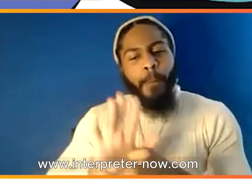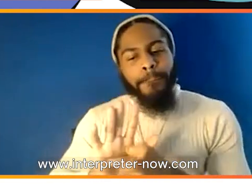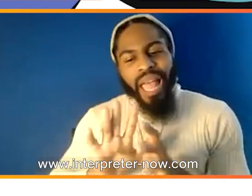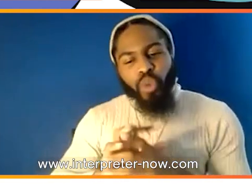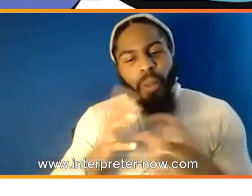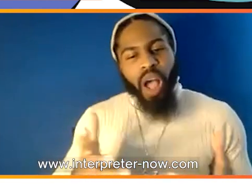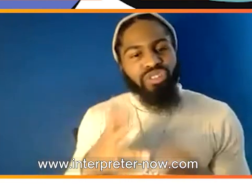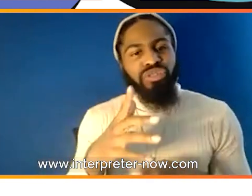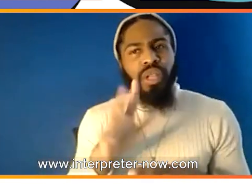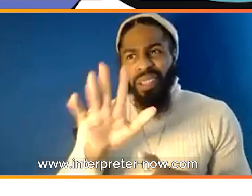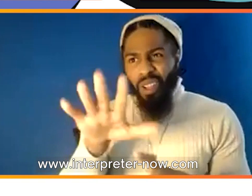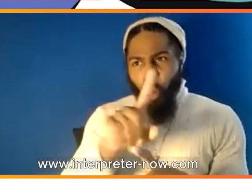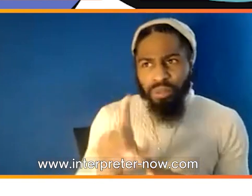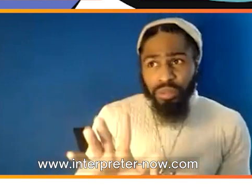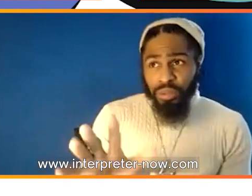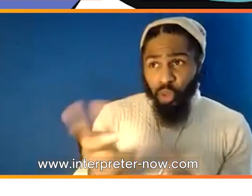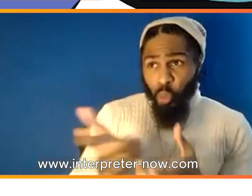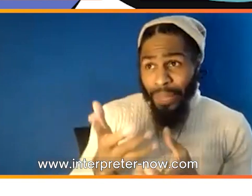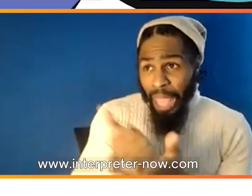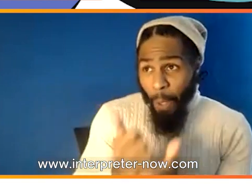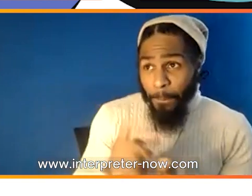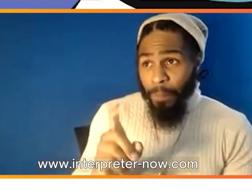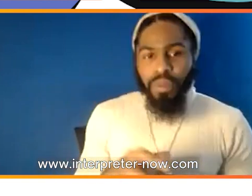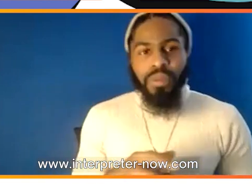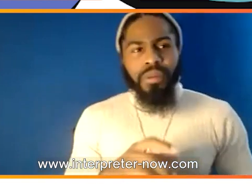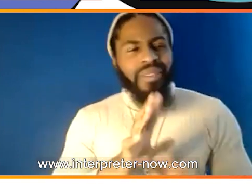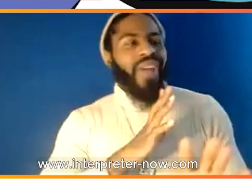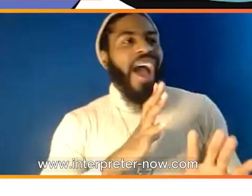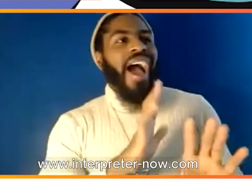But again, it's about earning that trust and making that relationship, so that you are